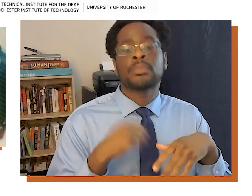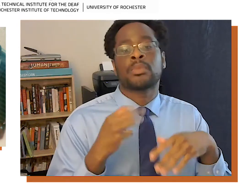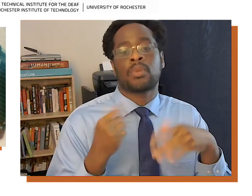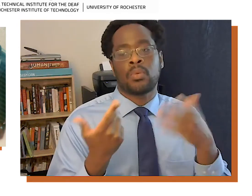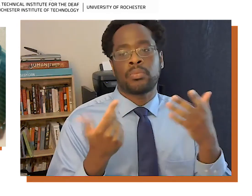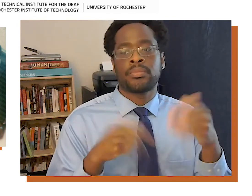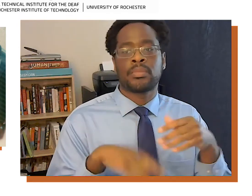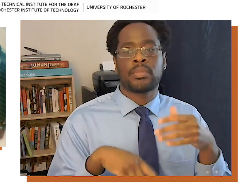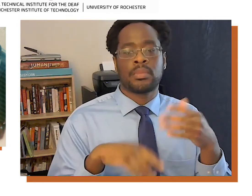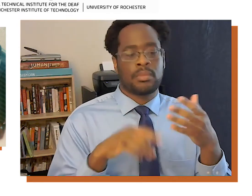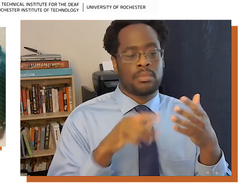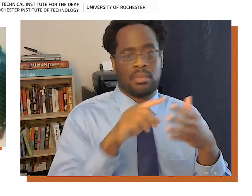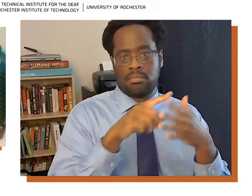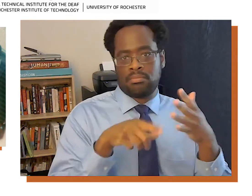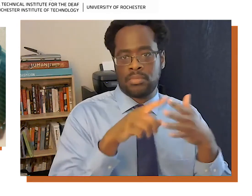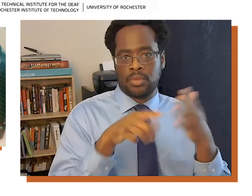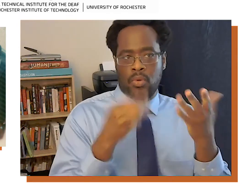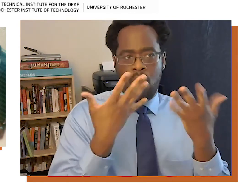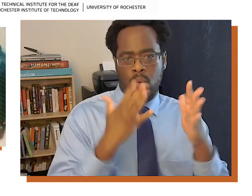and then here, I was born...